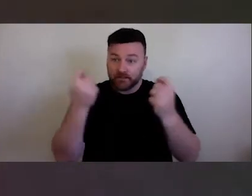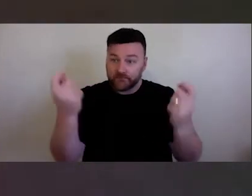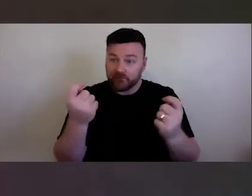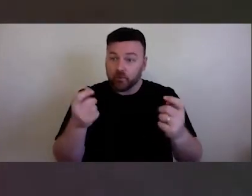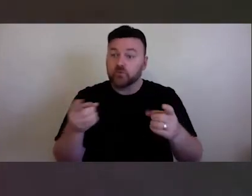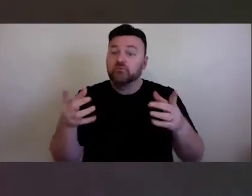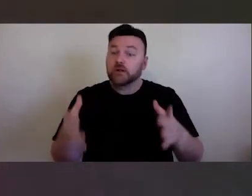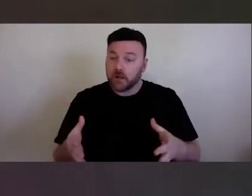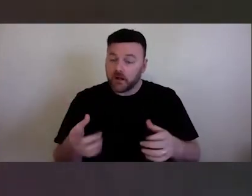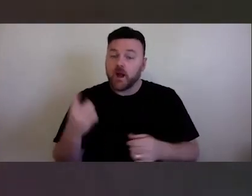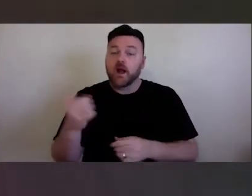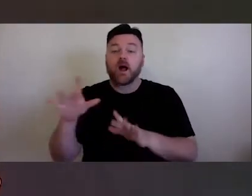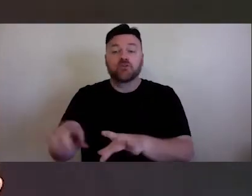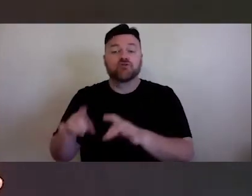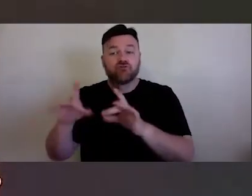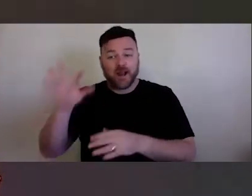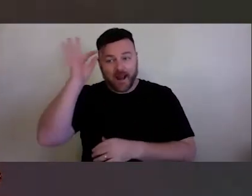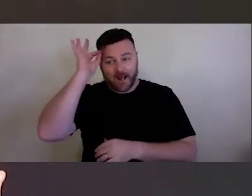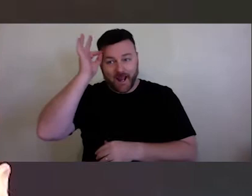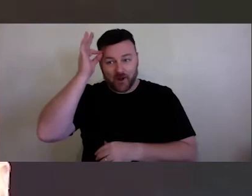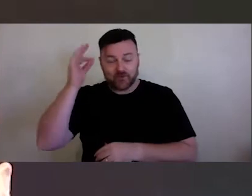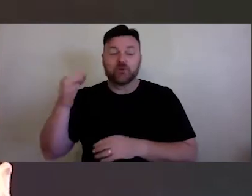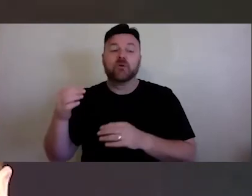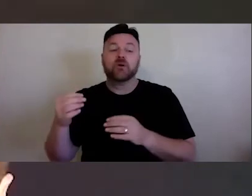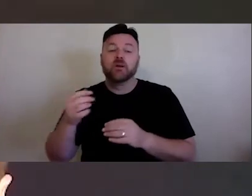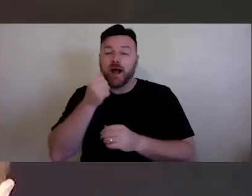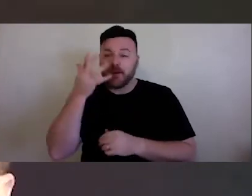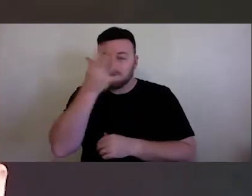Aboriginal and Torres Strait Islander Art Strategy Panel, Wesley